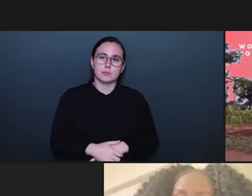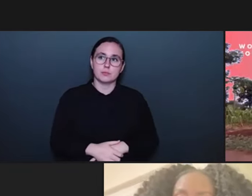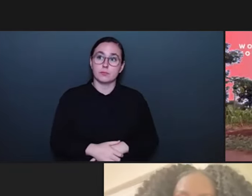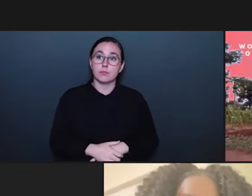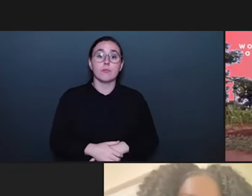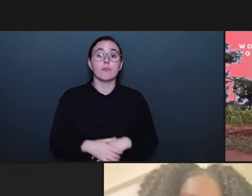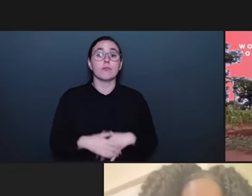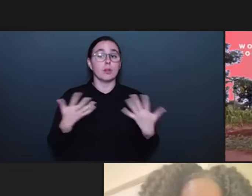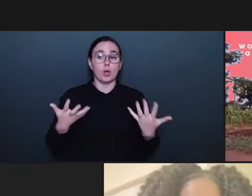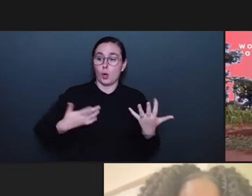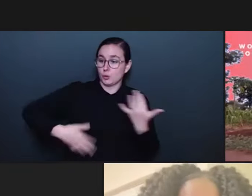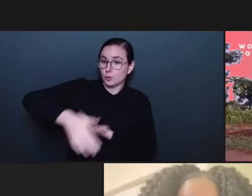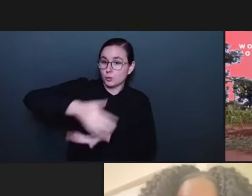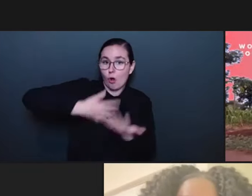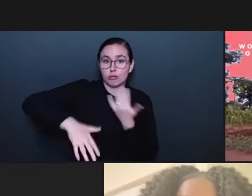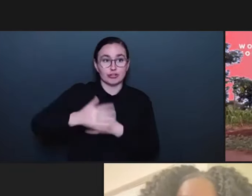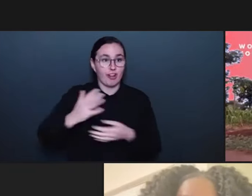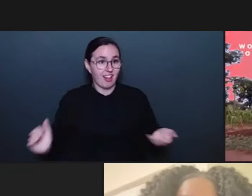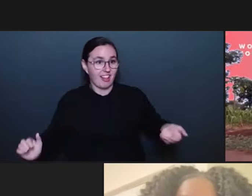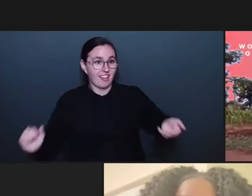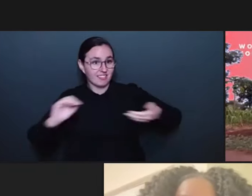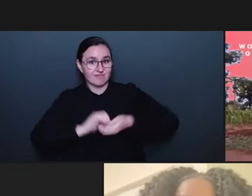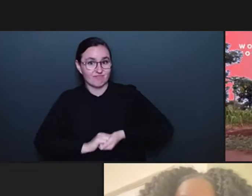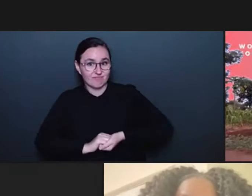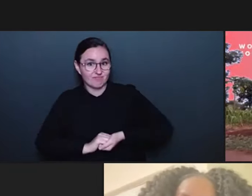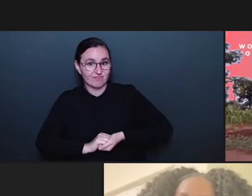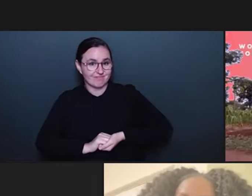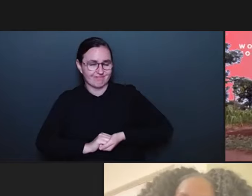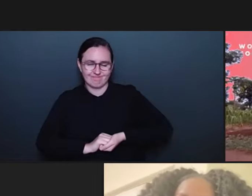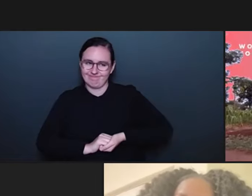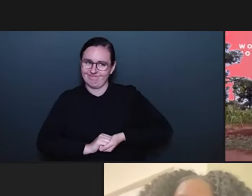You have a lack of trust, often within a community, between different groups,